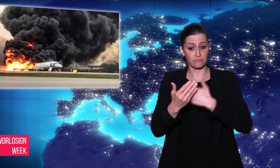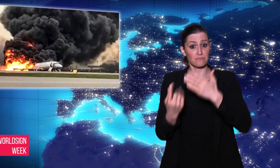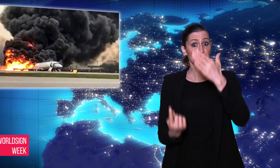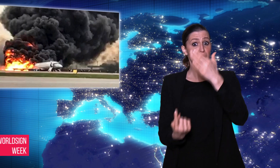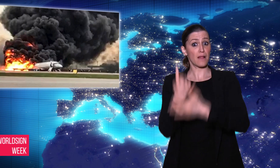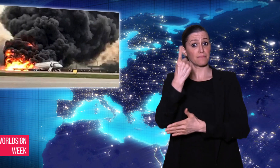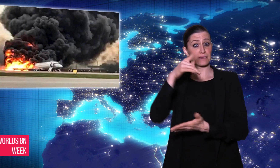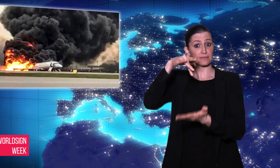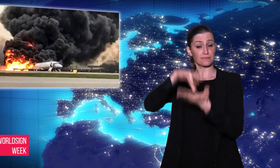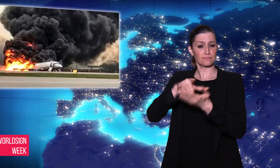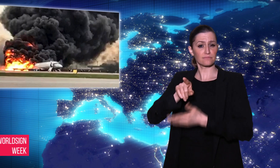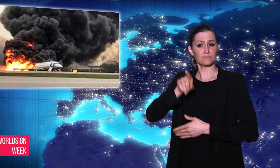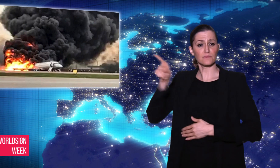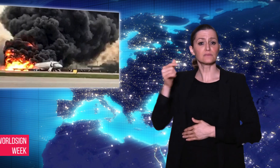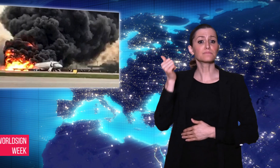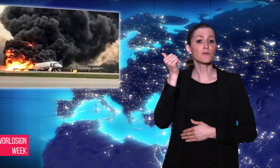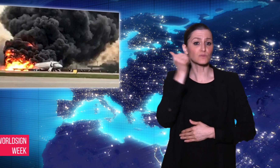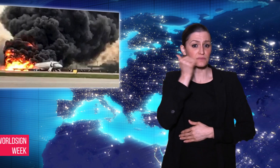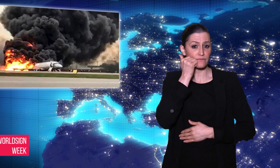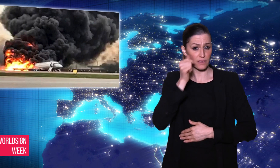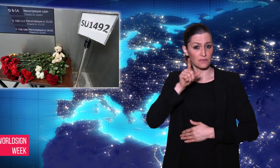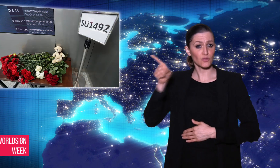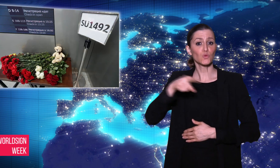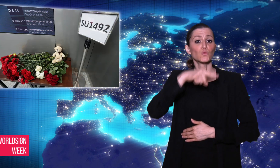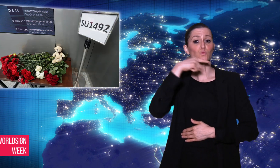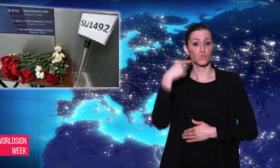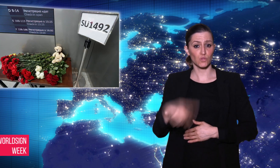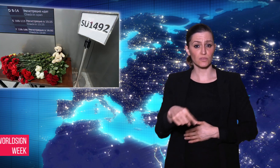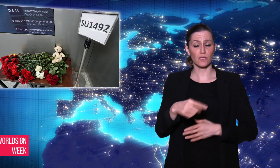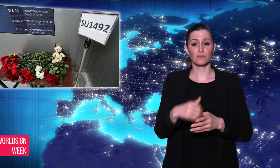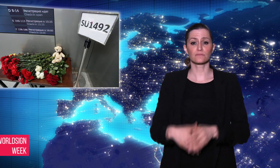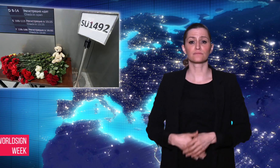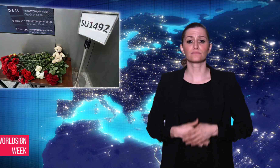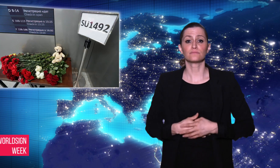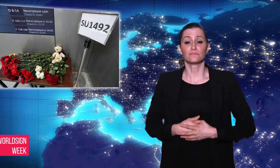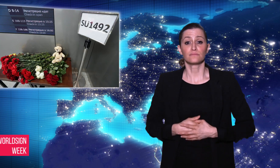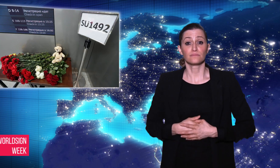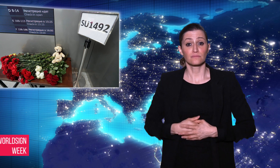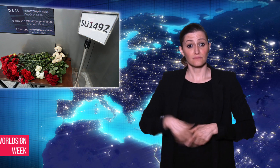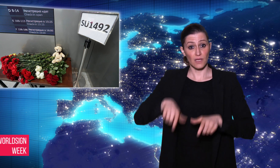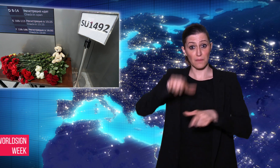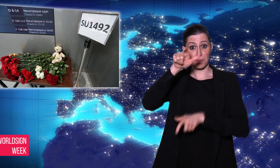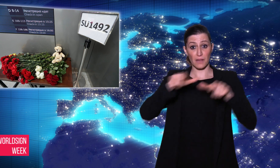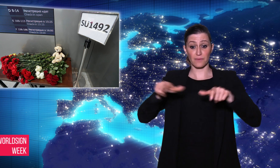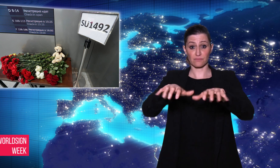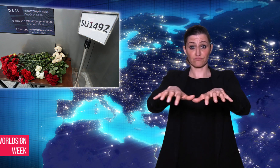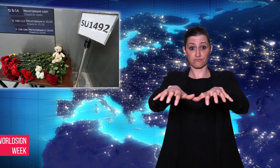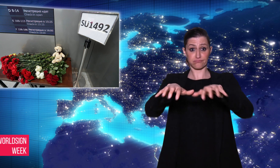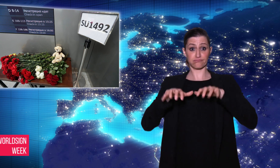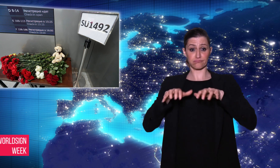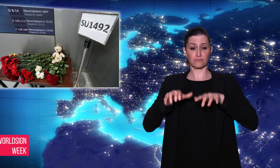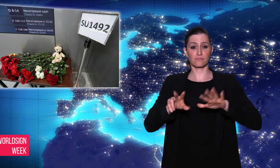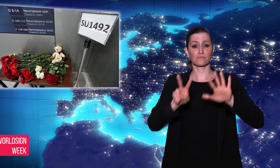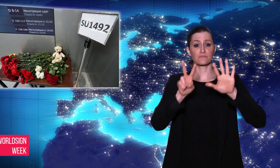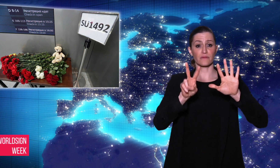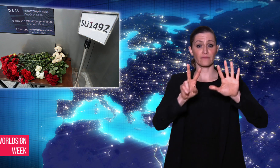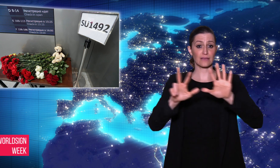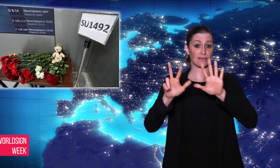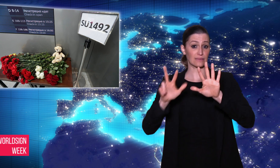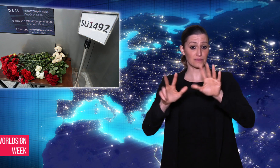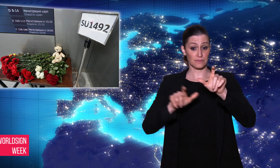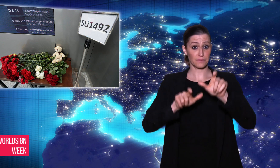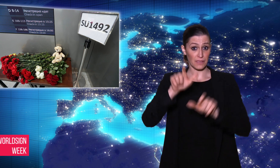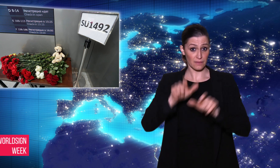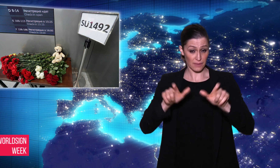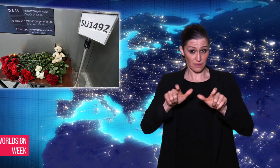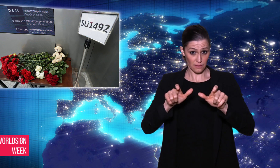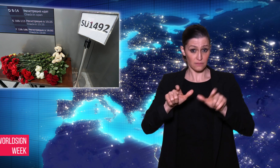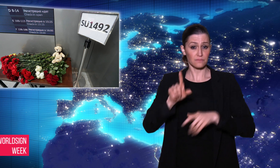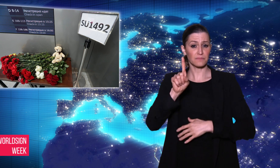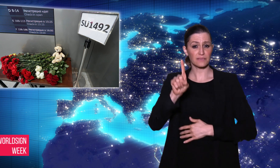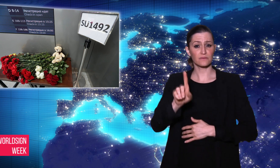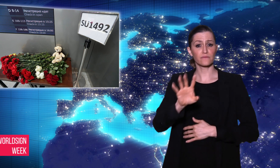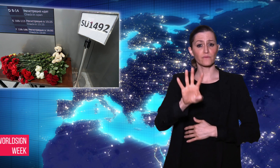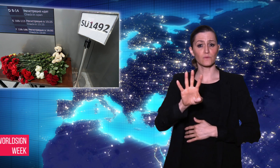emergency landing at an airport in Moscow, Russia.